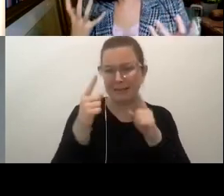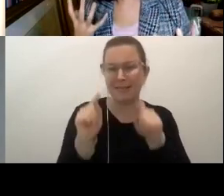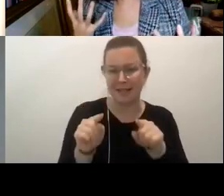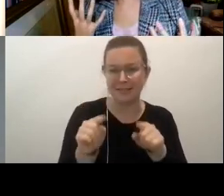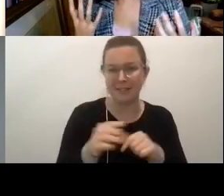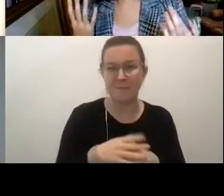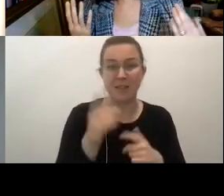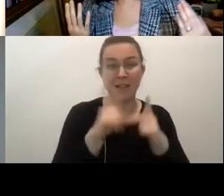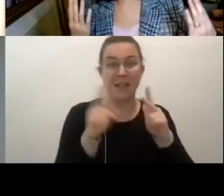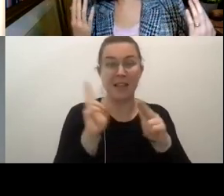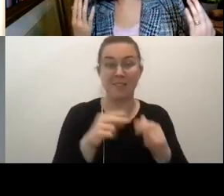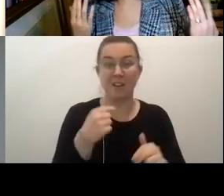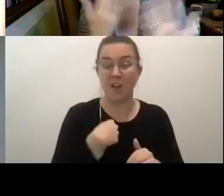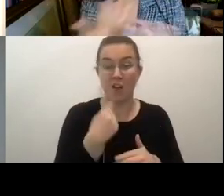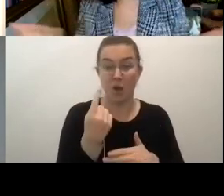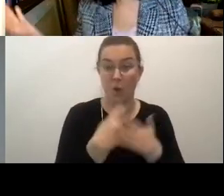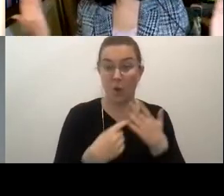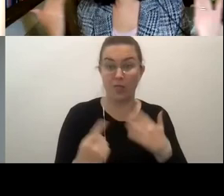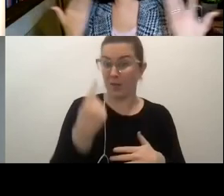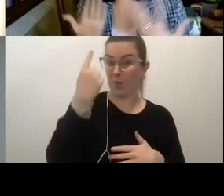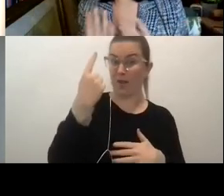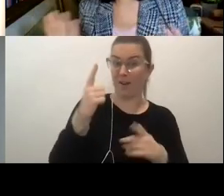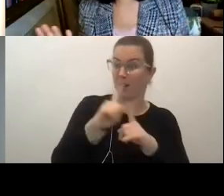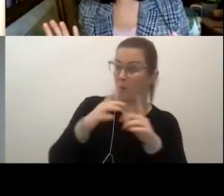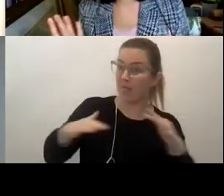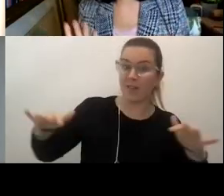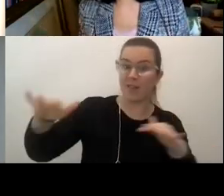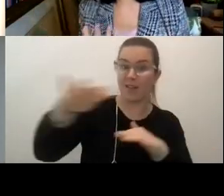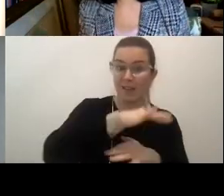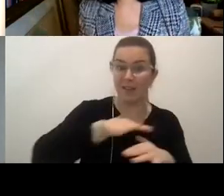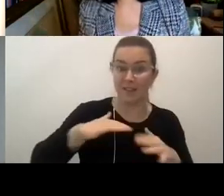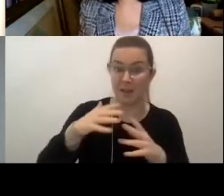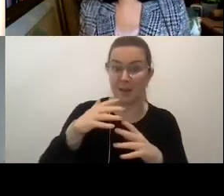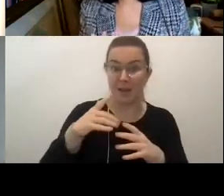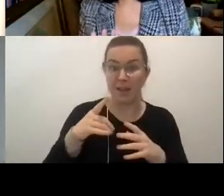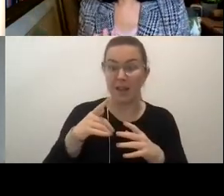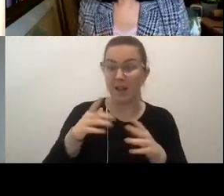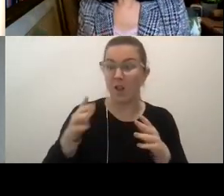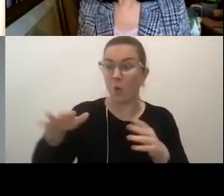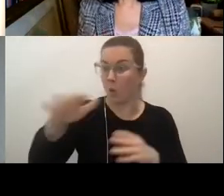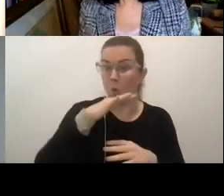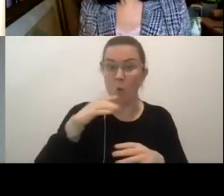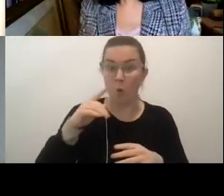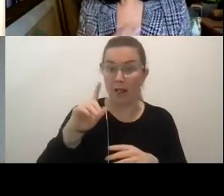person in say, a staff room, or in an office that were hard of hearing, it would be easier